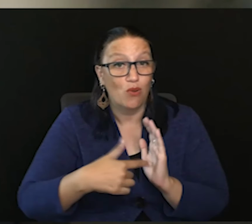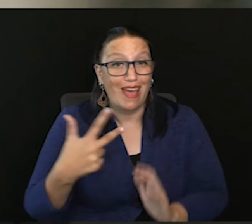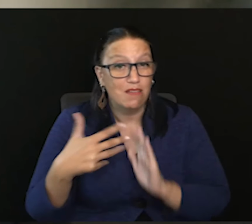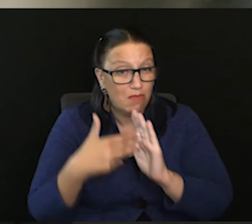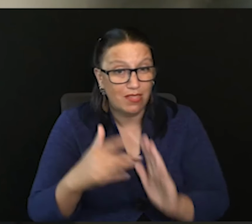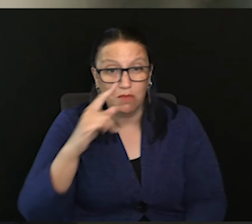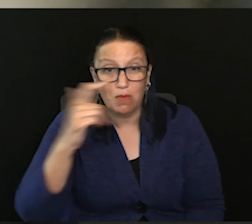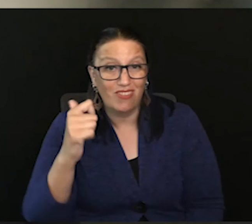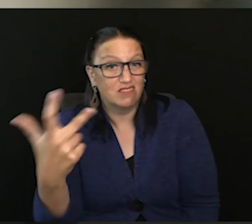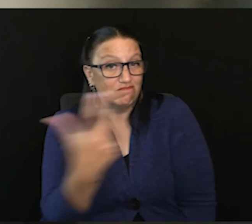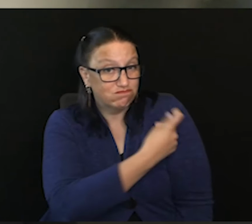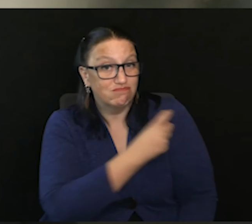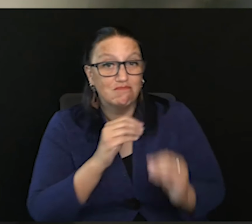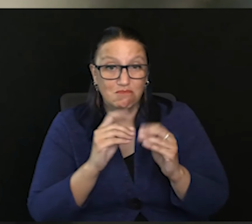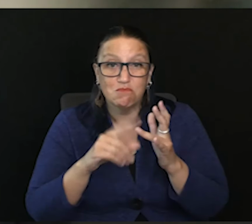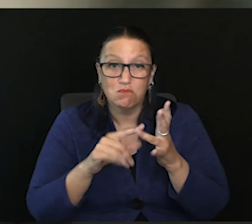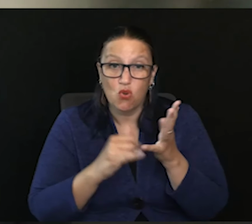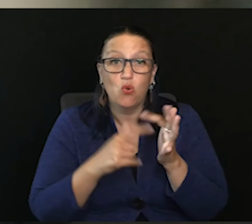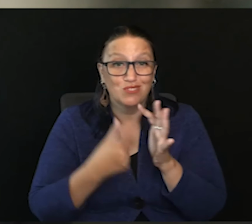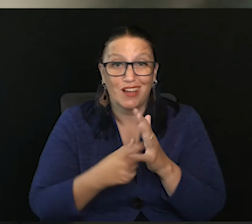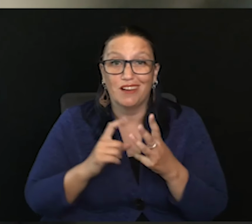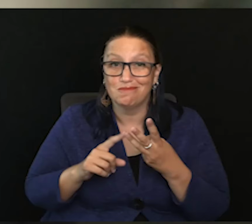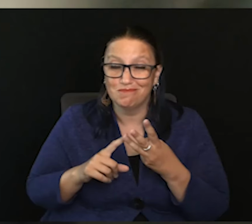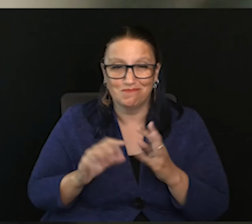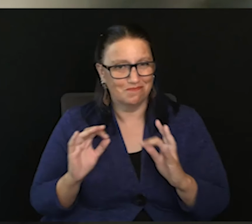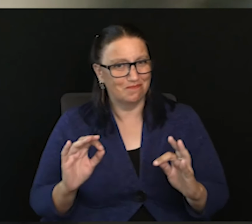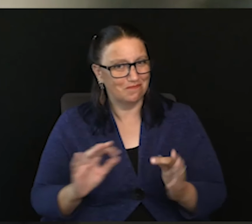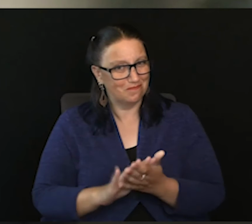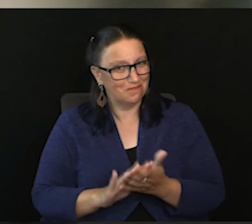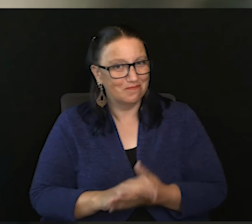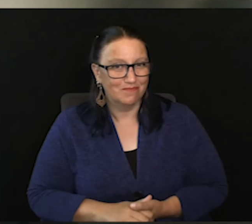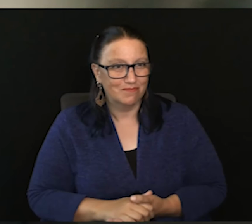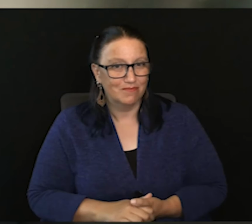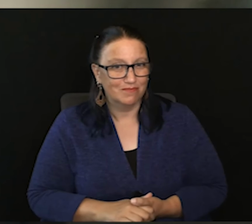And so we now have approximately 5.8 million boosters that have been delivered,